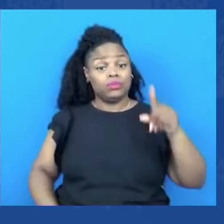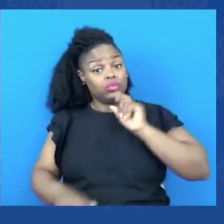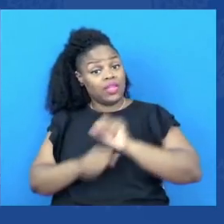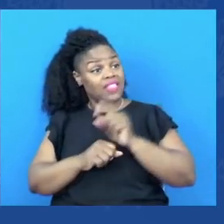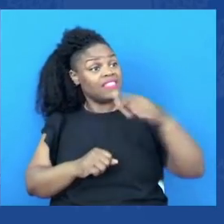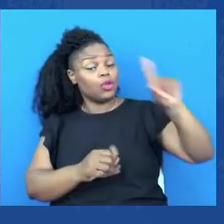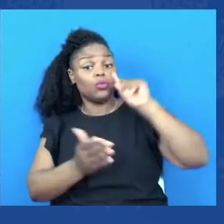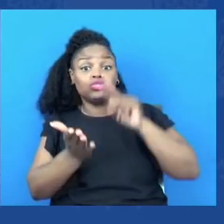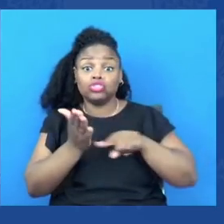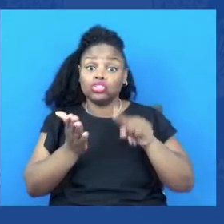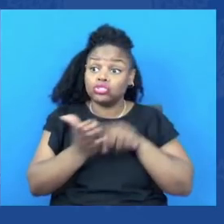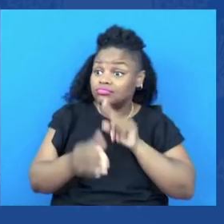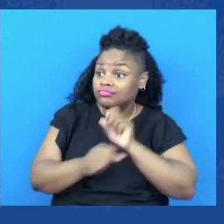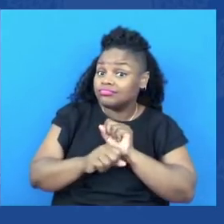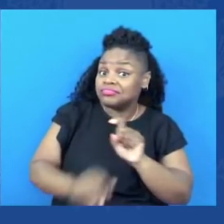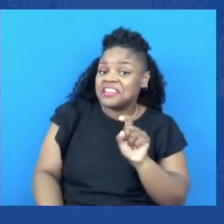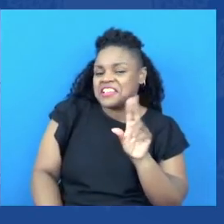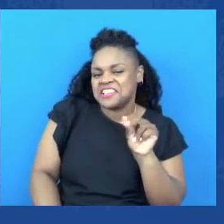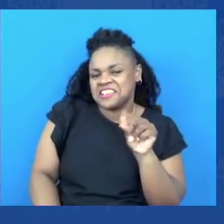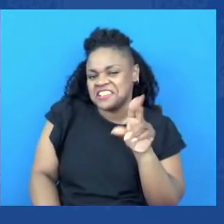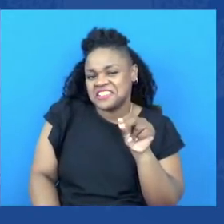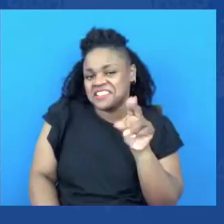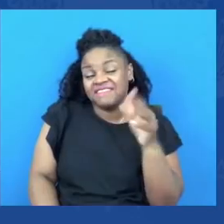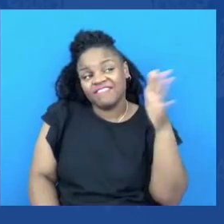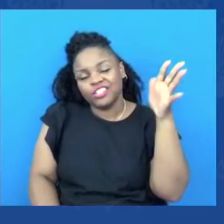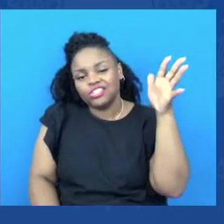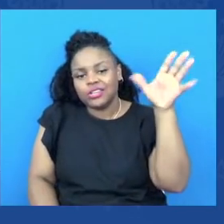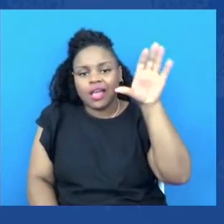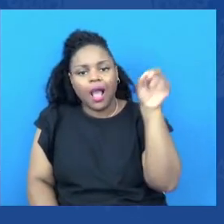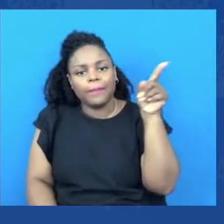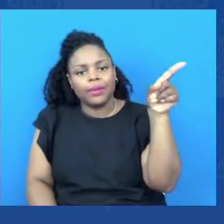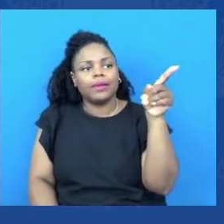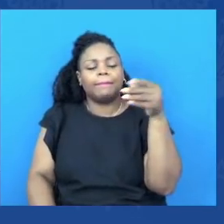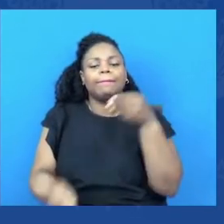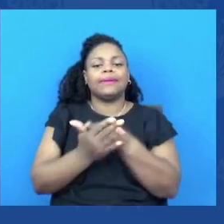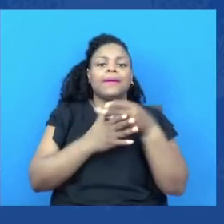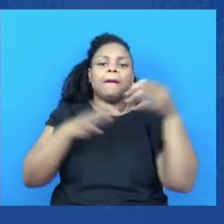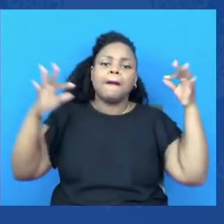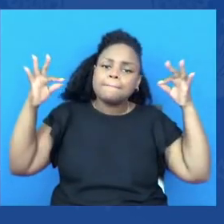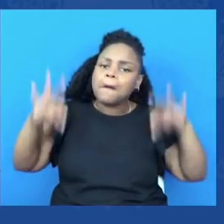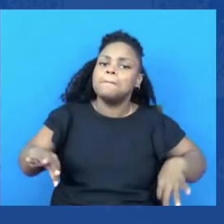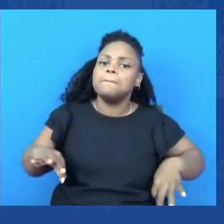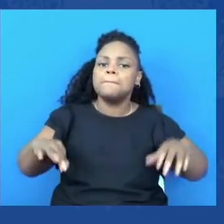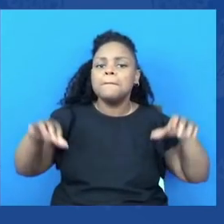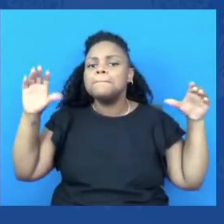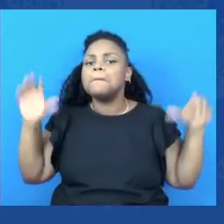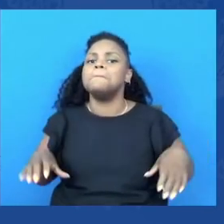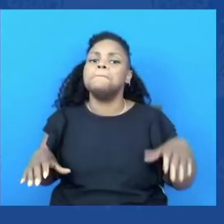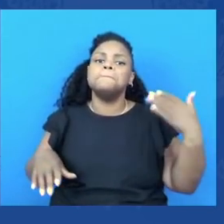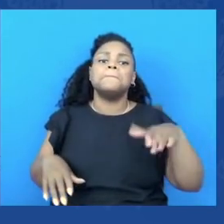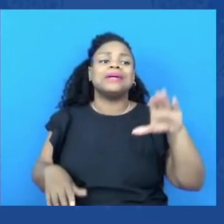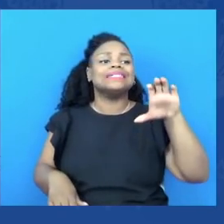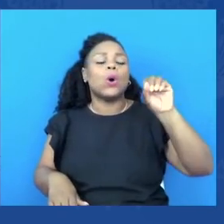inflate their worth, drive up CEO's salaries and compensation, and find ways to box out the competition.